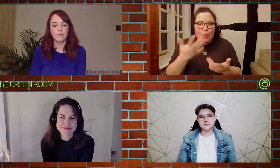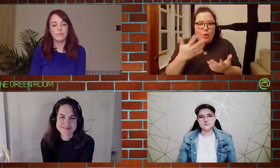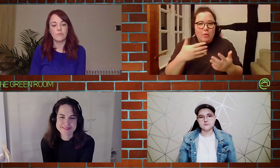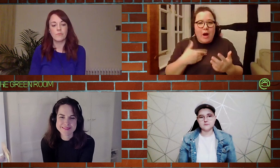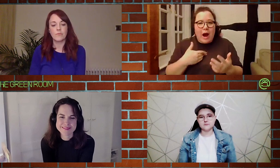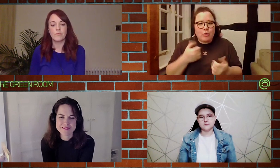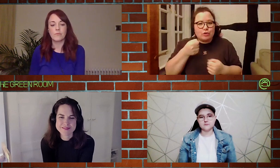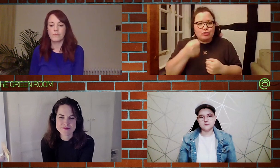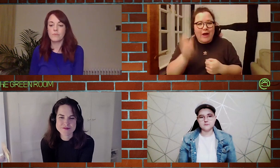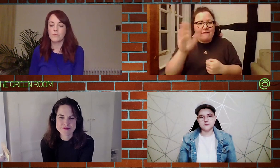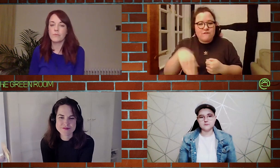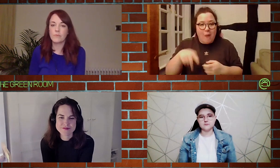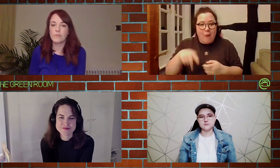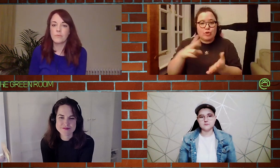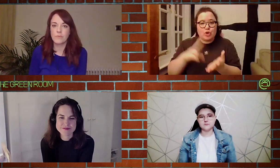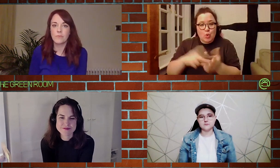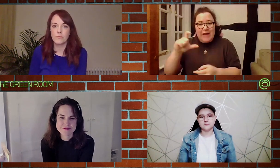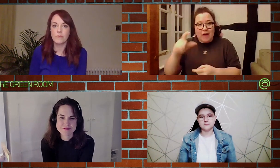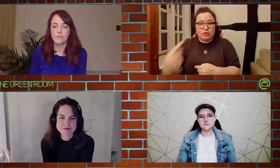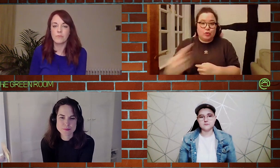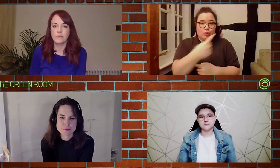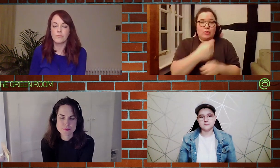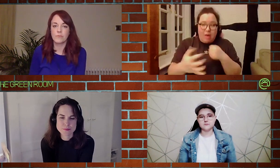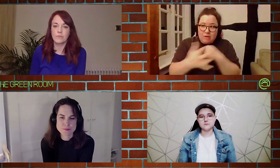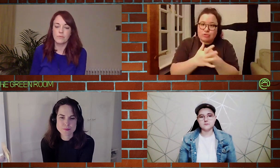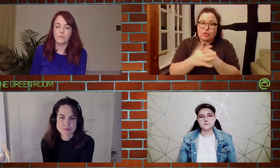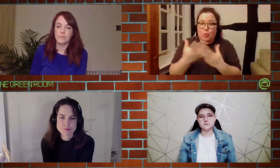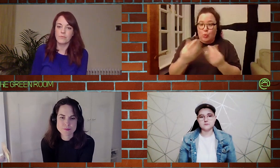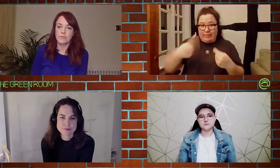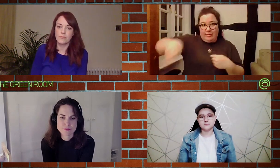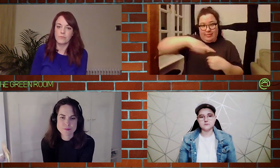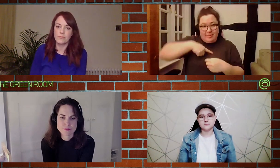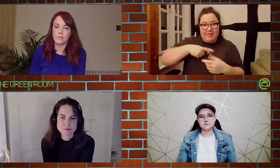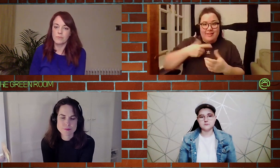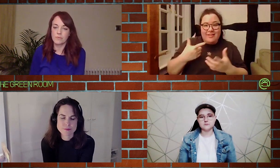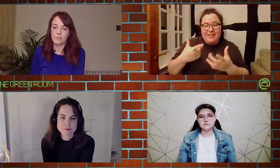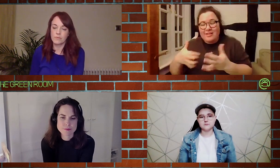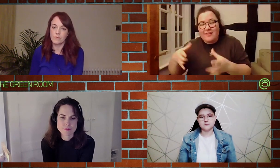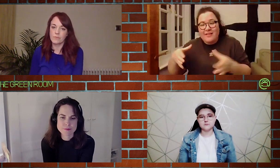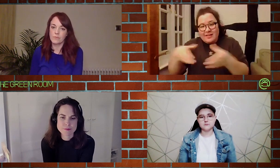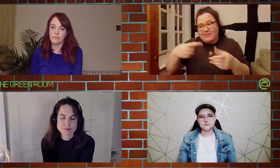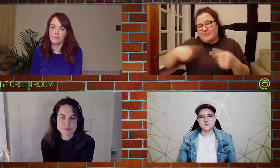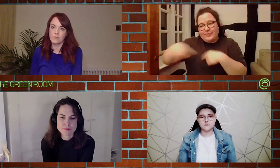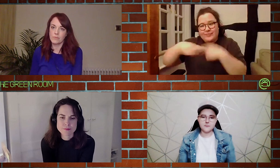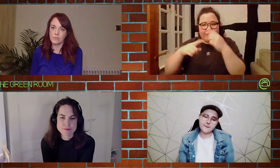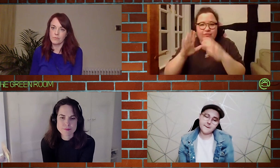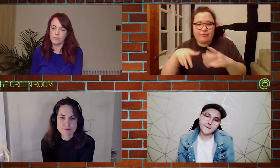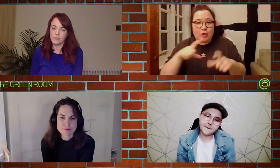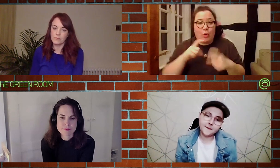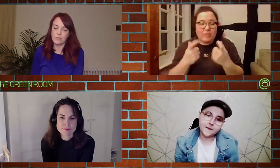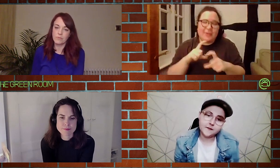the point of answering your question. I was on the train from Newcastle to Glasgow, there was a group of us